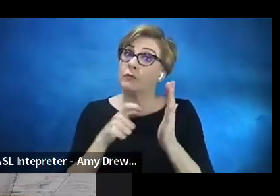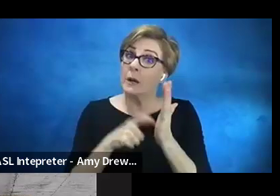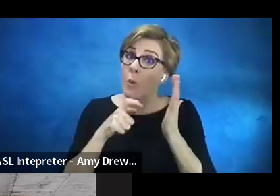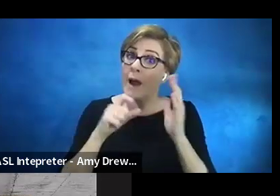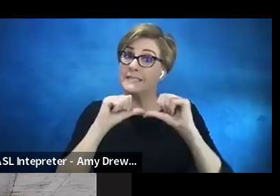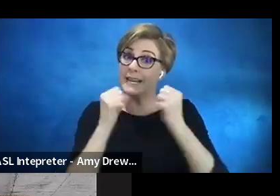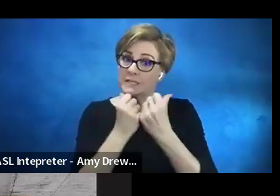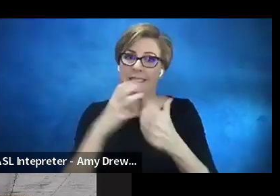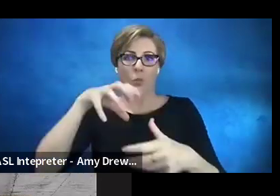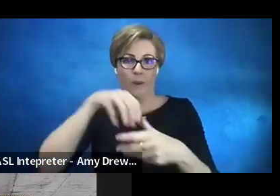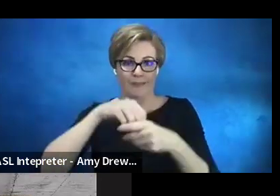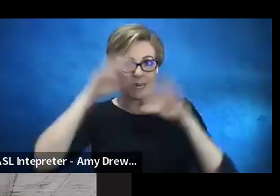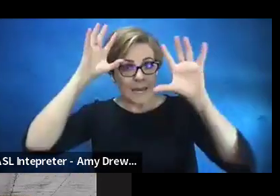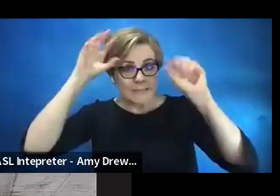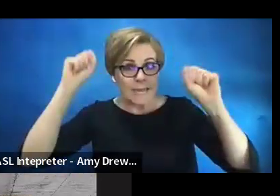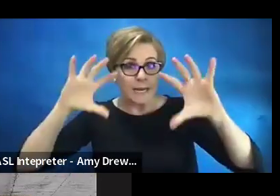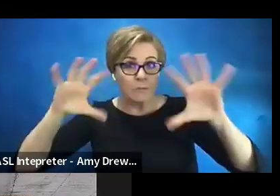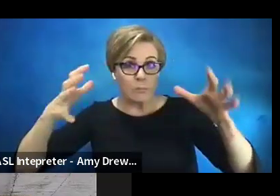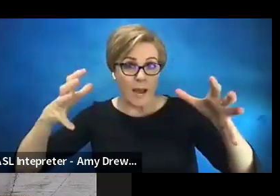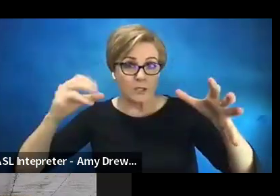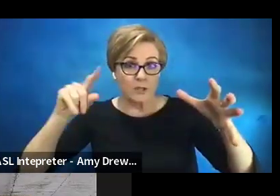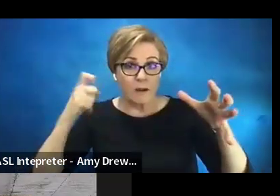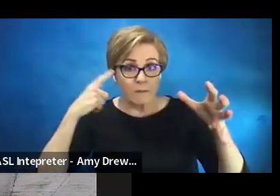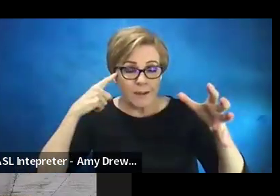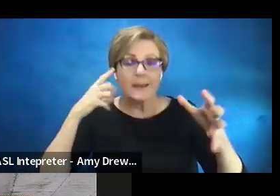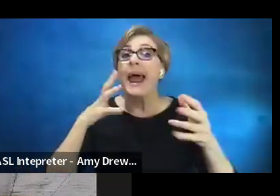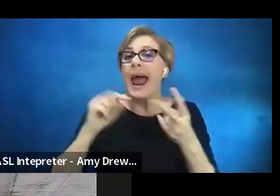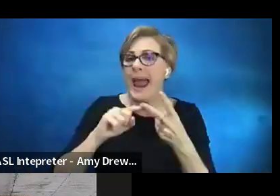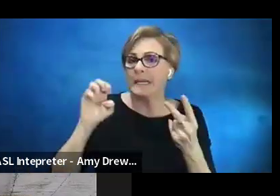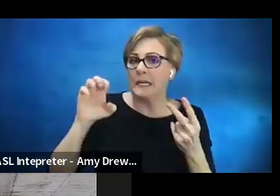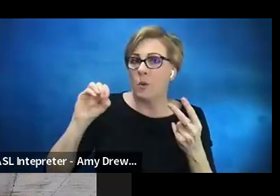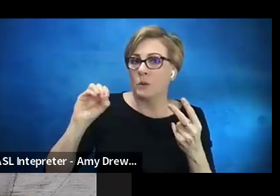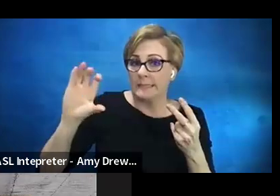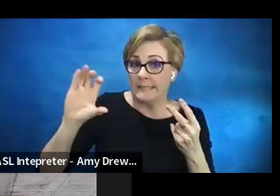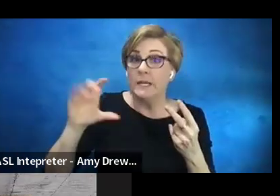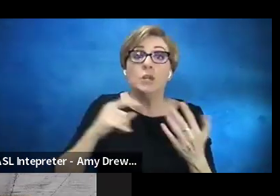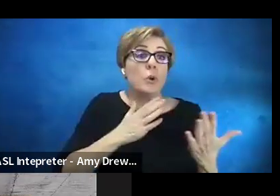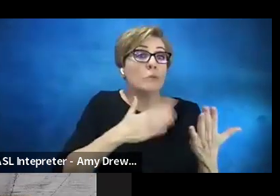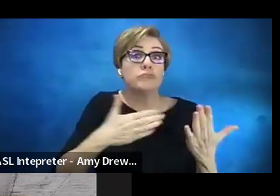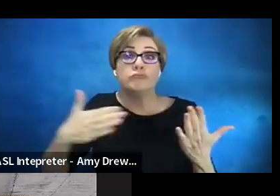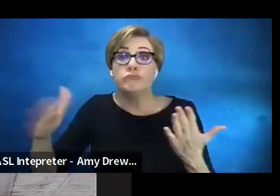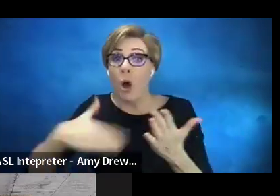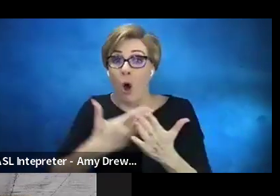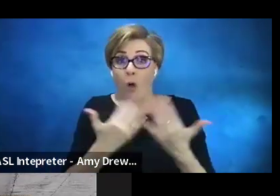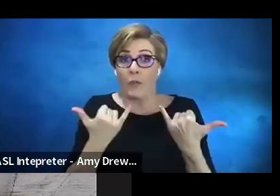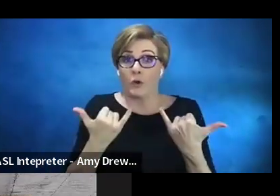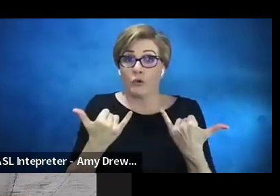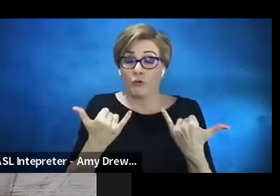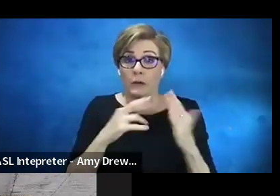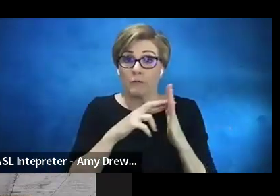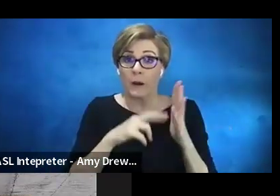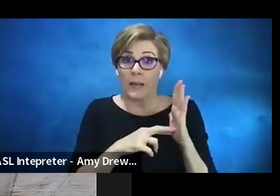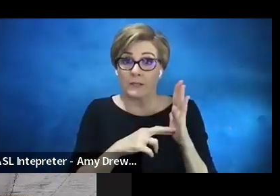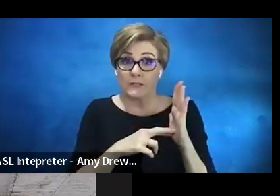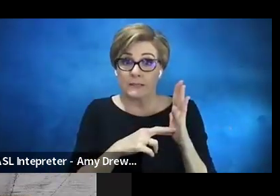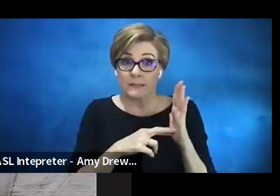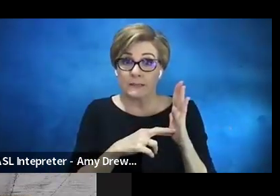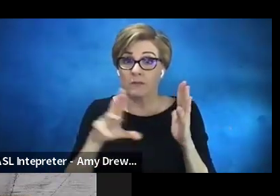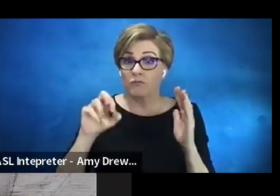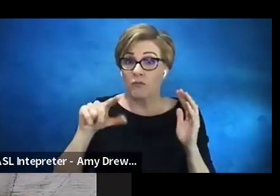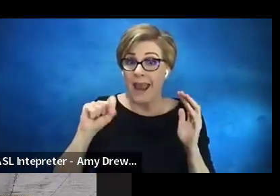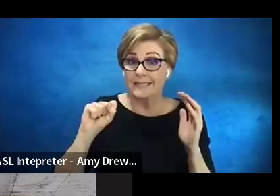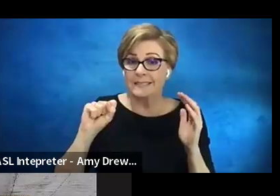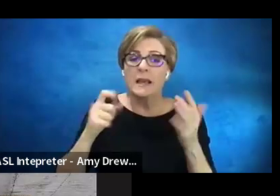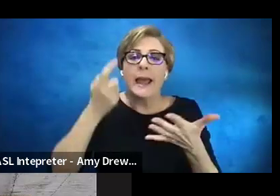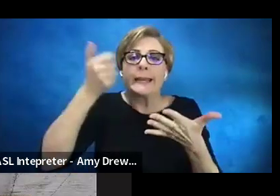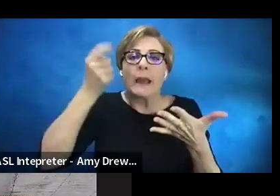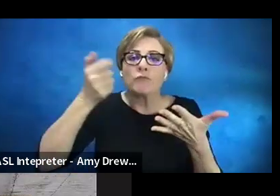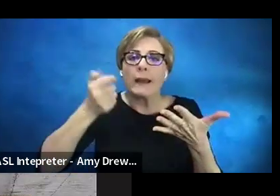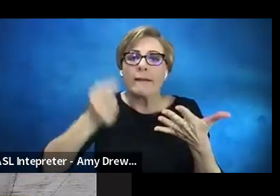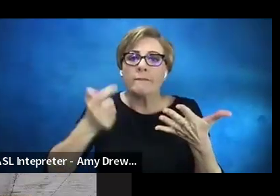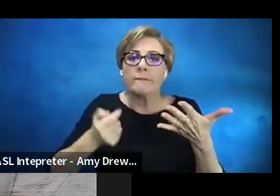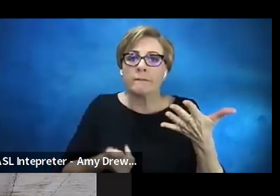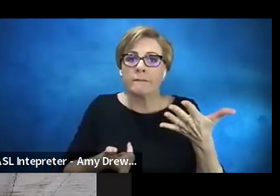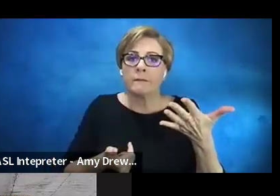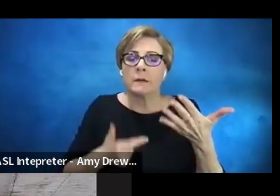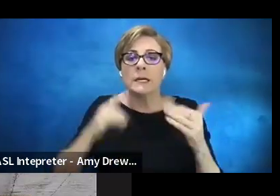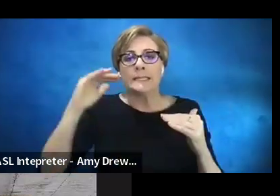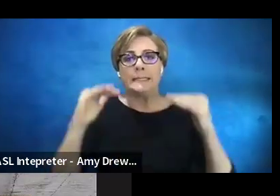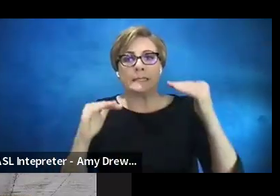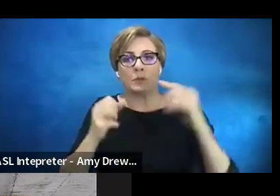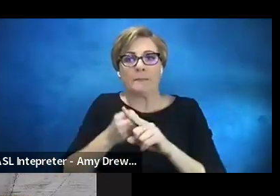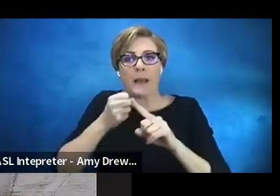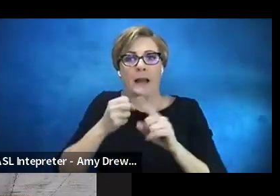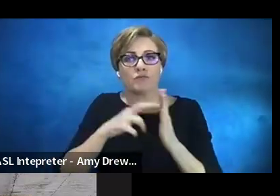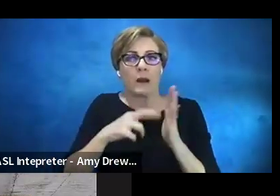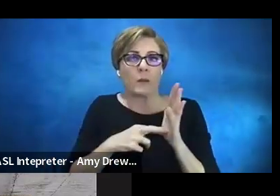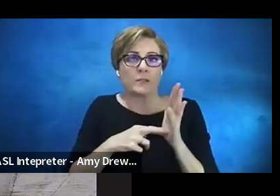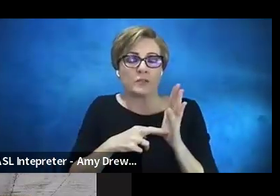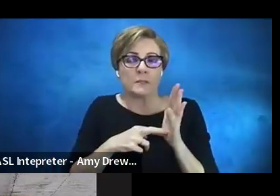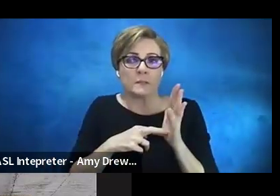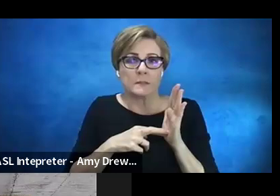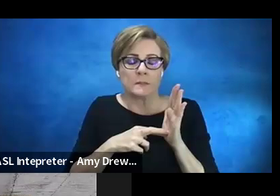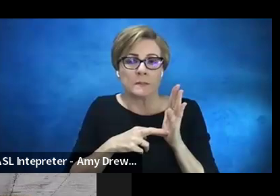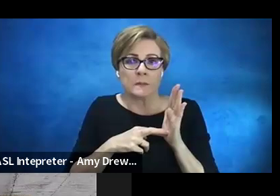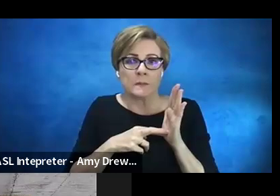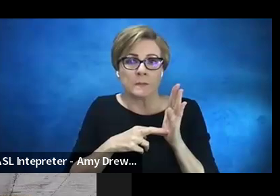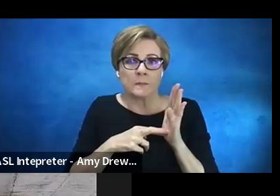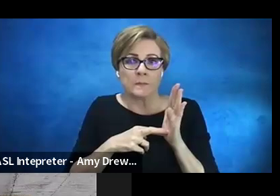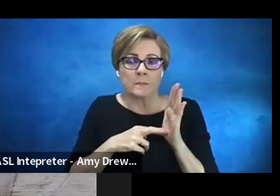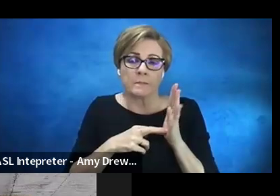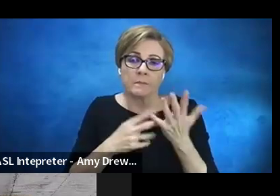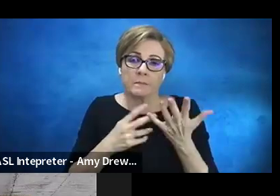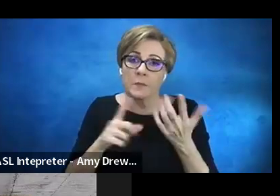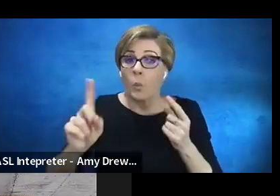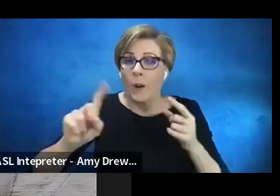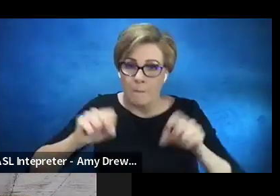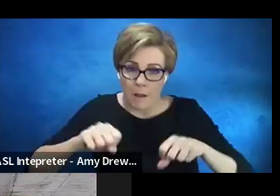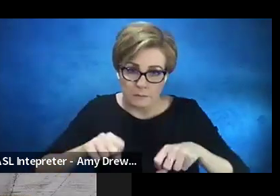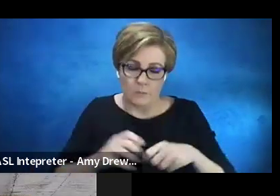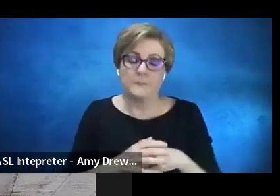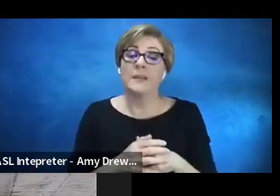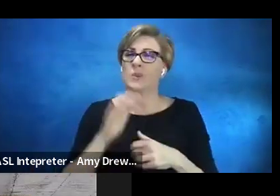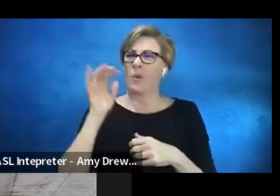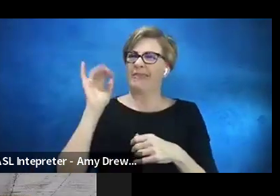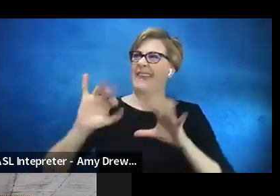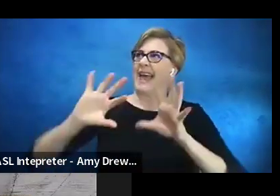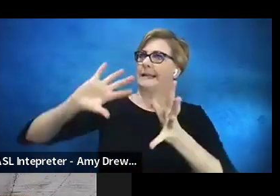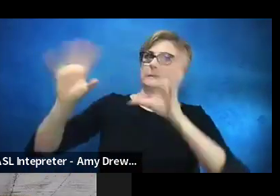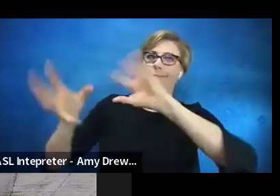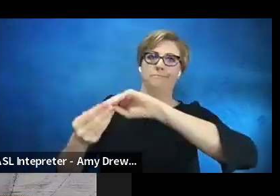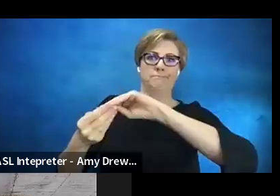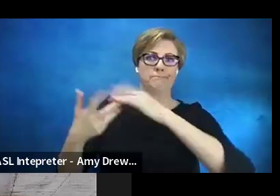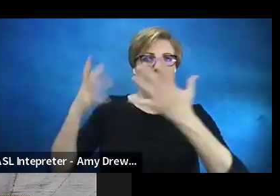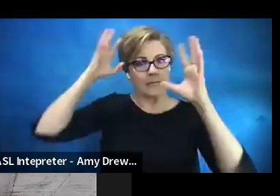It requires all agencies within the federal government to dis eprioritize enforcement of disparate impact prohibitions. So basically, enforce everything but disparate impact, which means effectively they'll bring no disparate impact cases and they'll dismiss the ones they have.